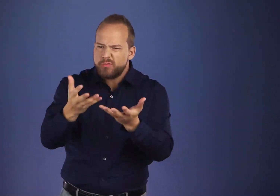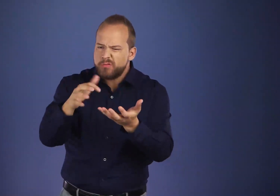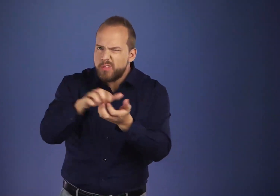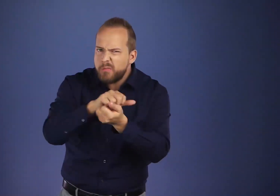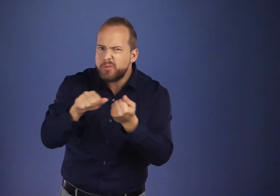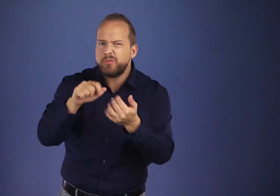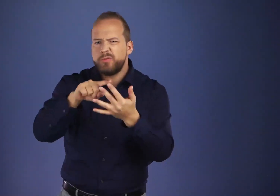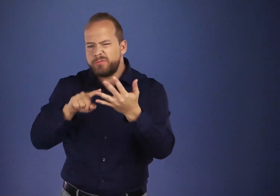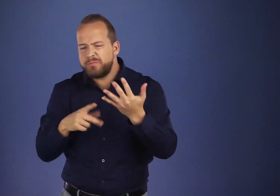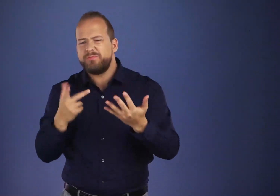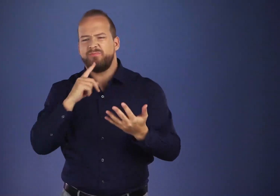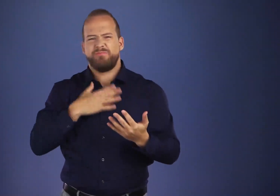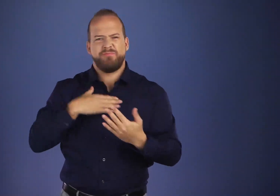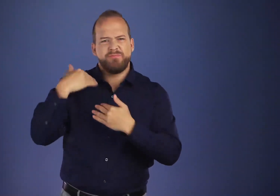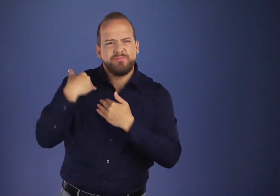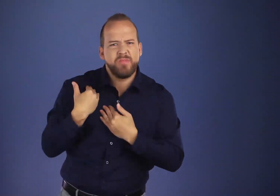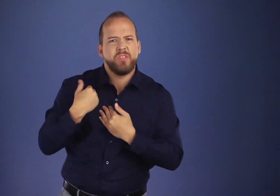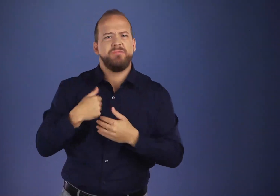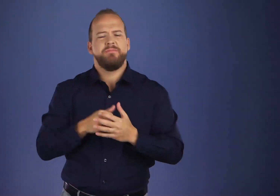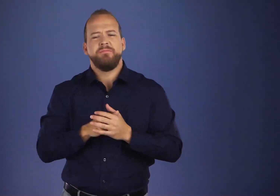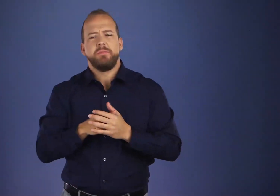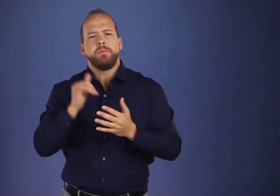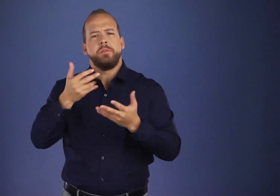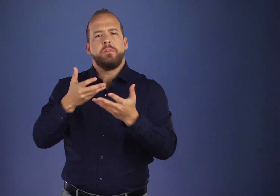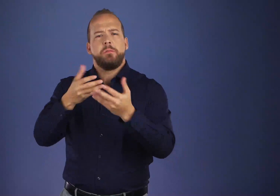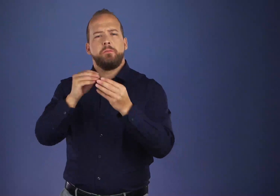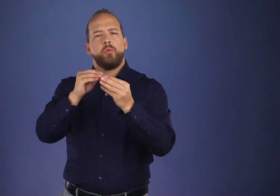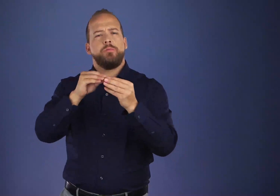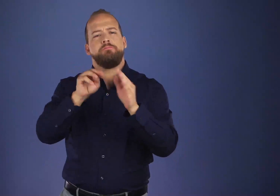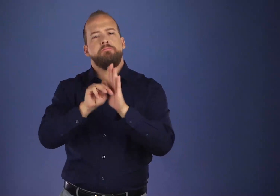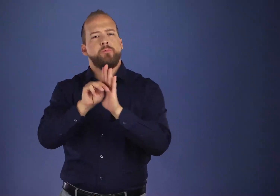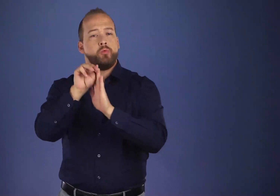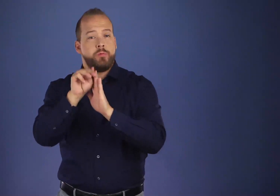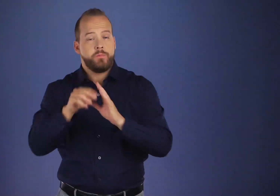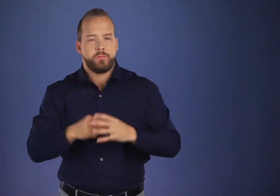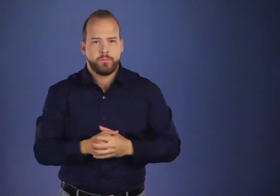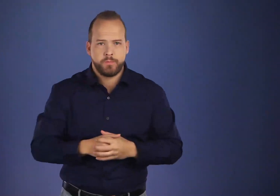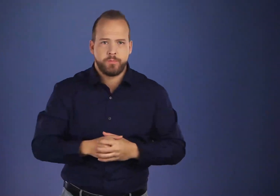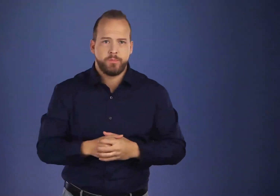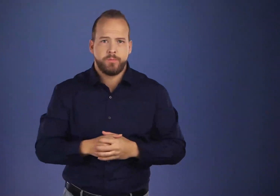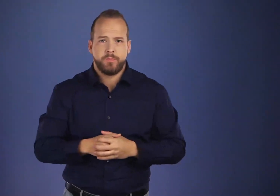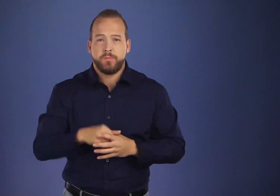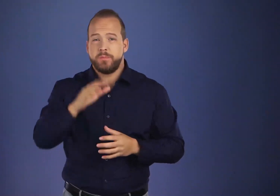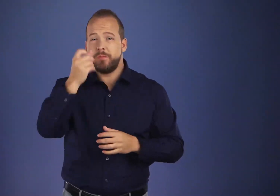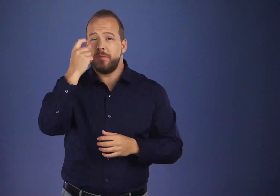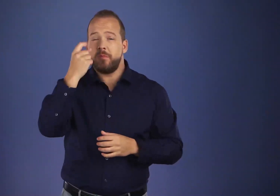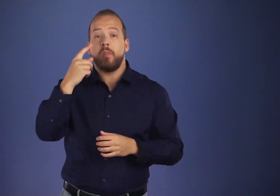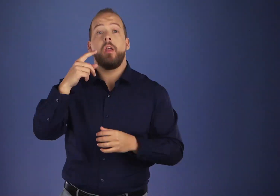At this first sitting, it is necessary only that we make a general admission of our defects.